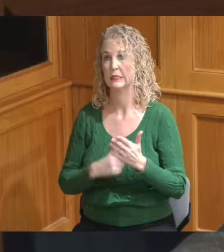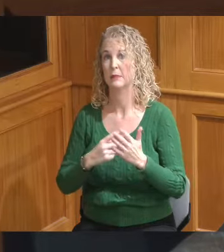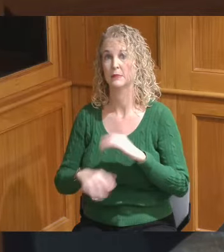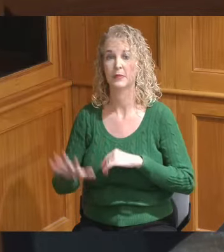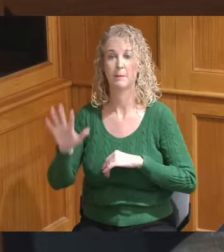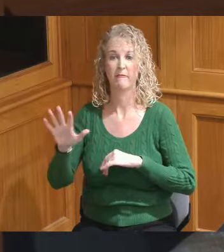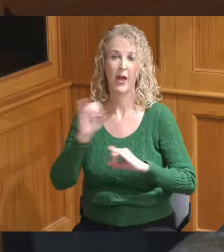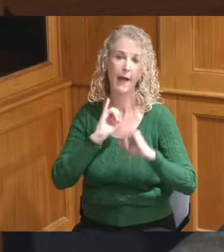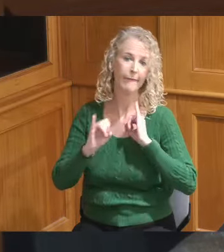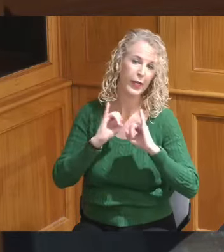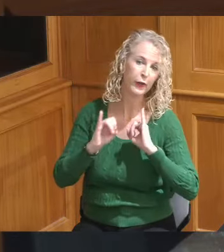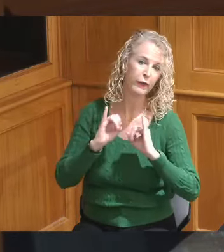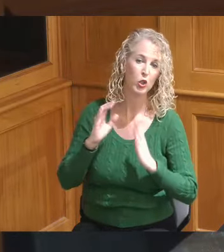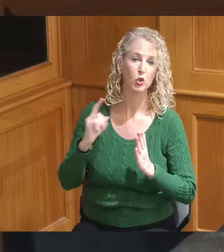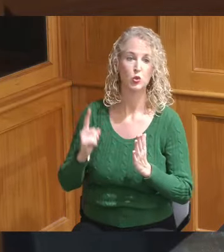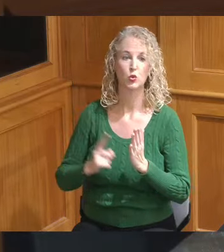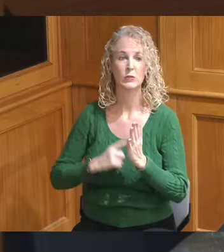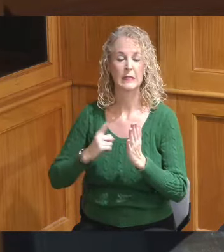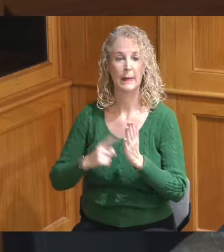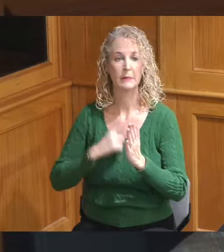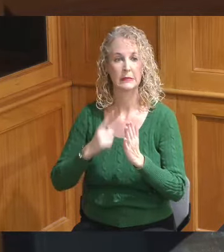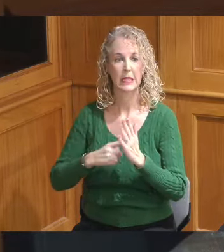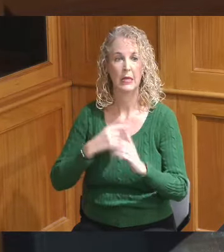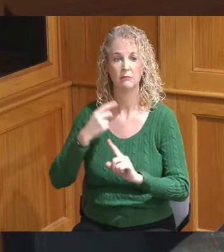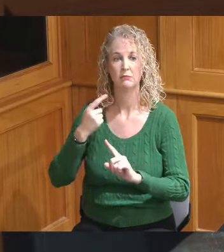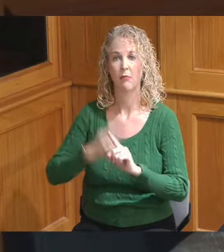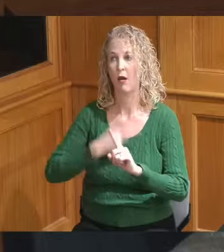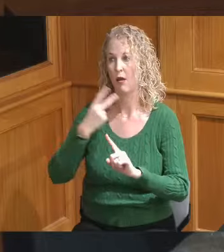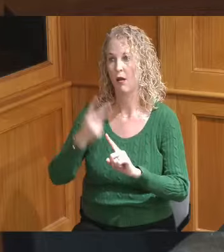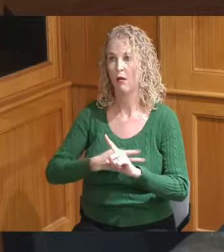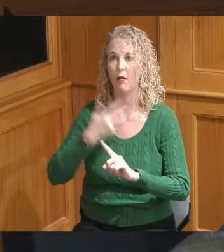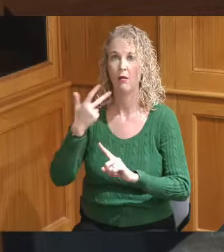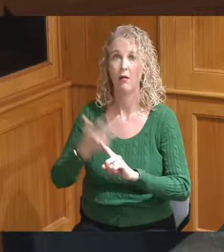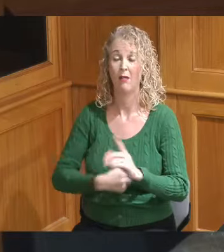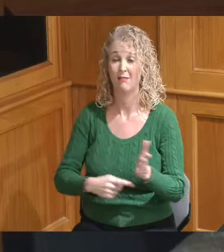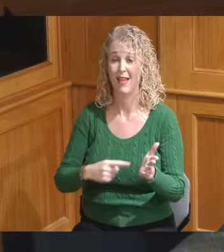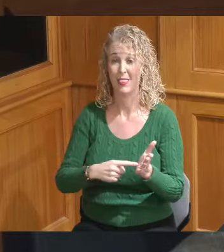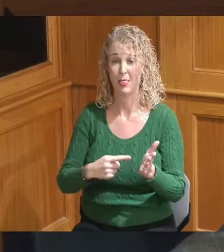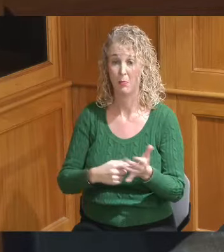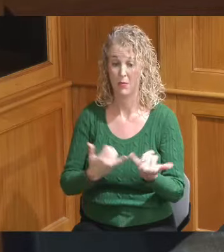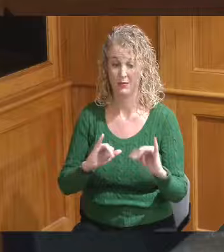months before you get another opportunity and the bills don't stop cuz you oh I don't have a